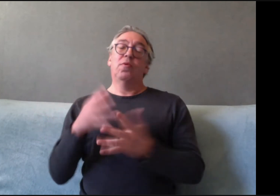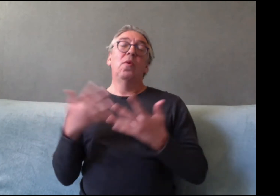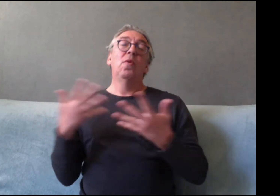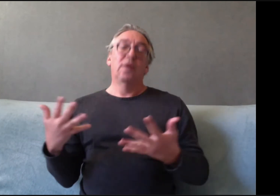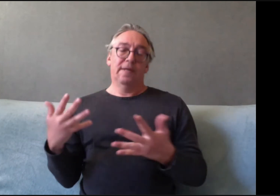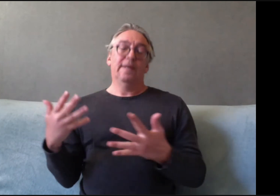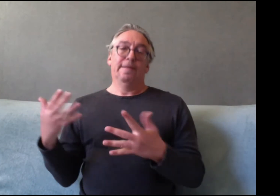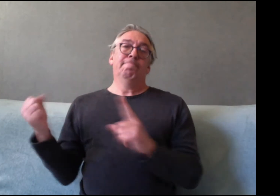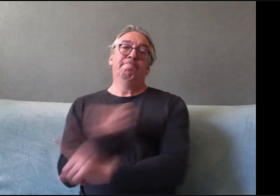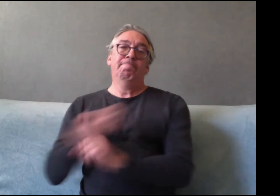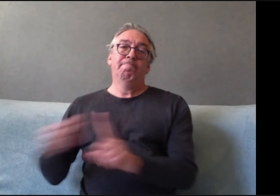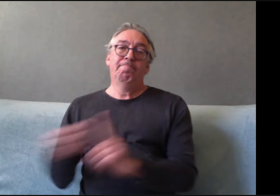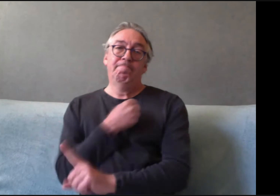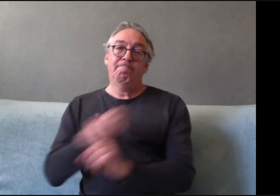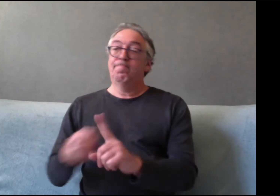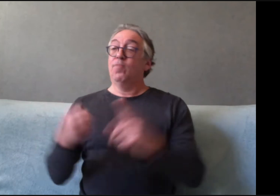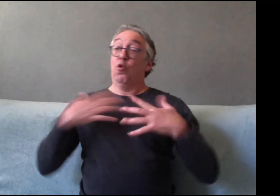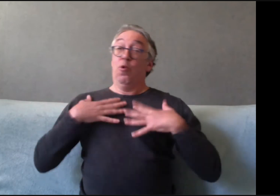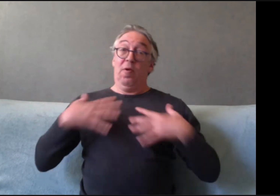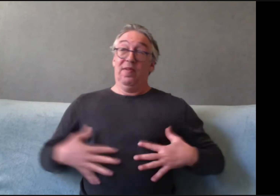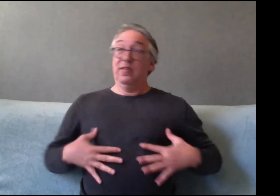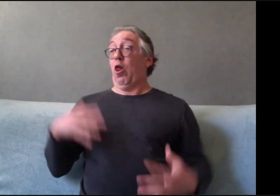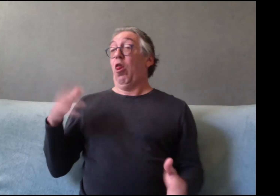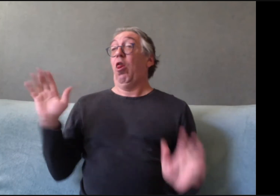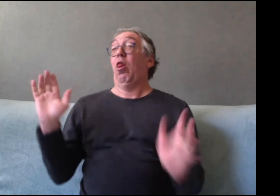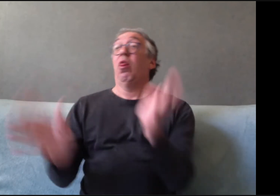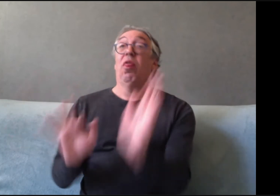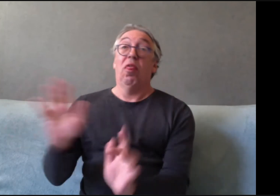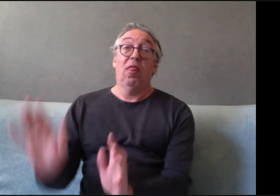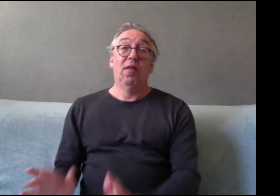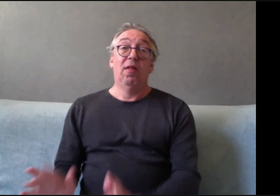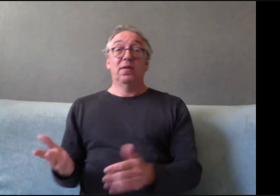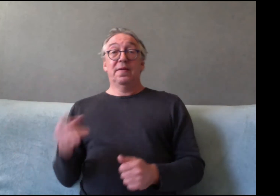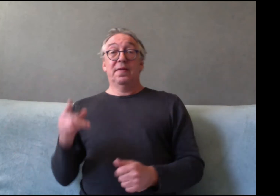We also demand civil dialogue, we want to participate proactively